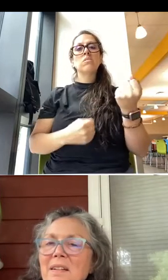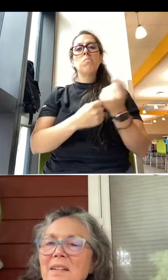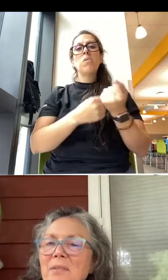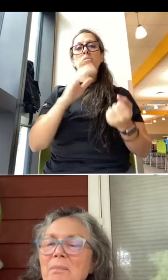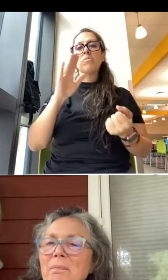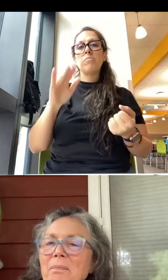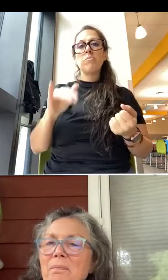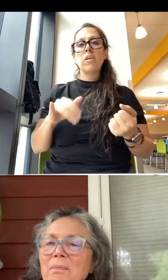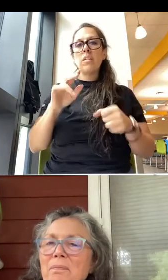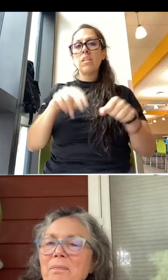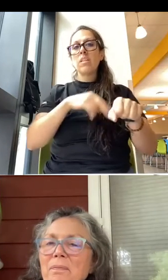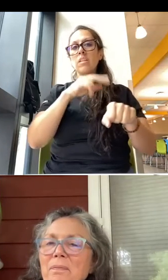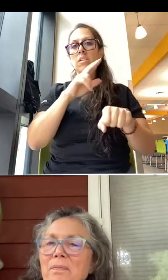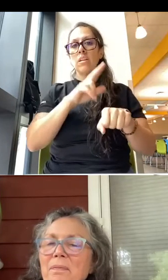National Endowment for the Arts,